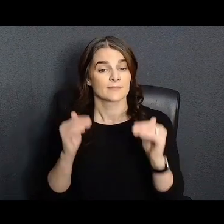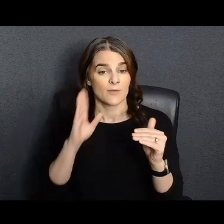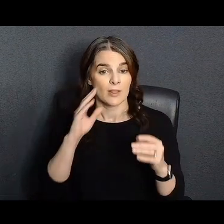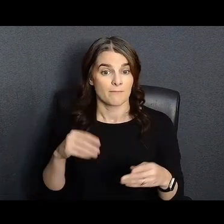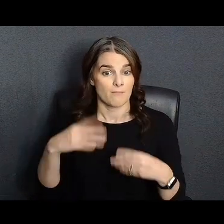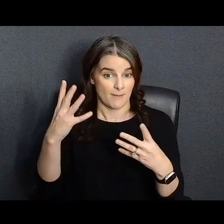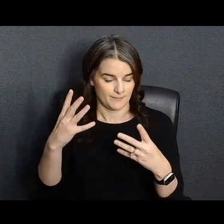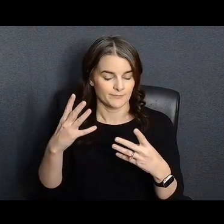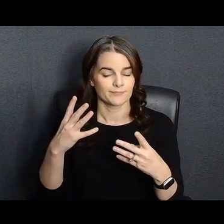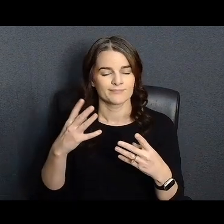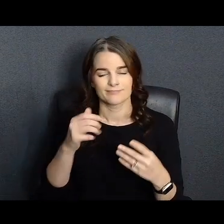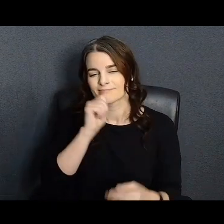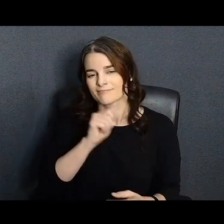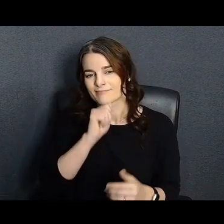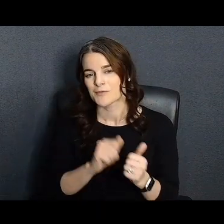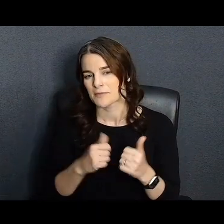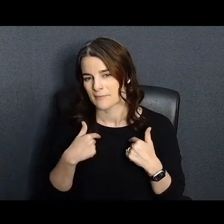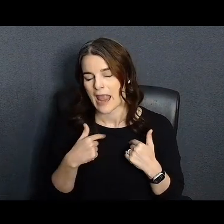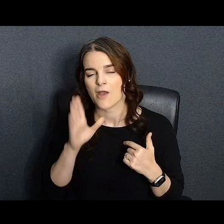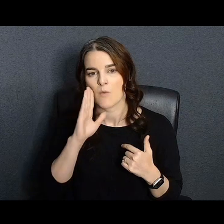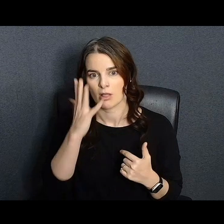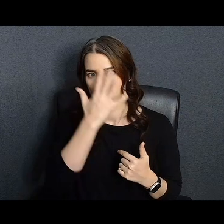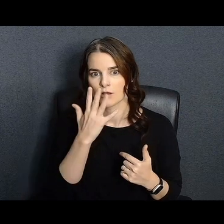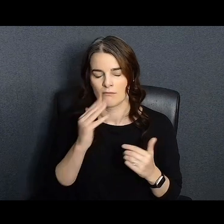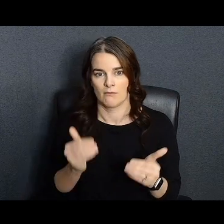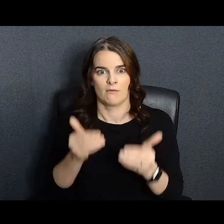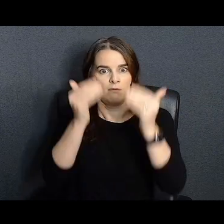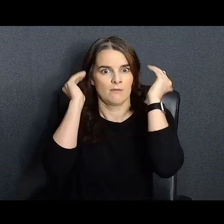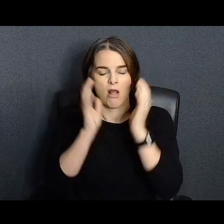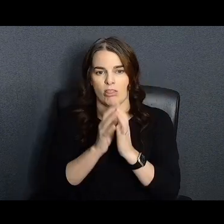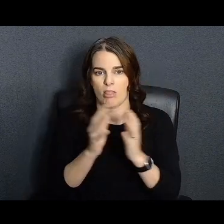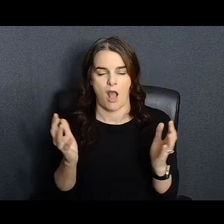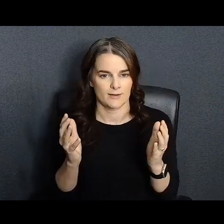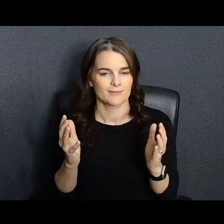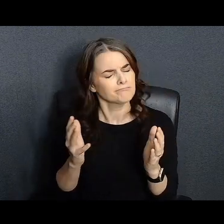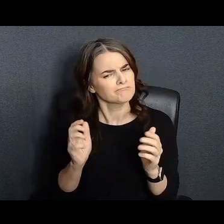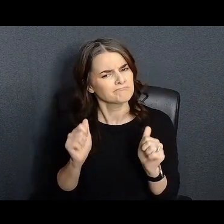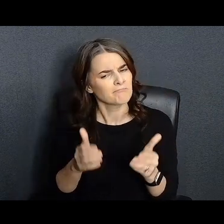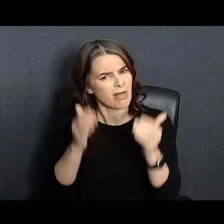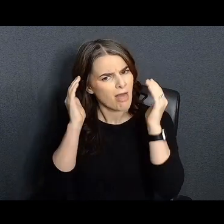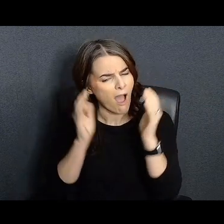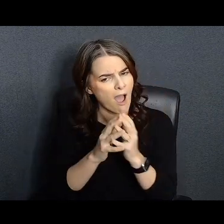So this one is going to look like a lot, and it is a lot. But for the right person, it can be a really good fit.